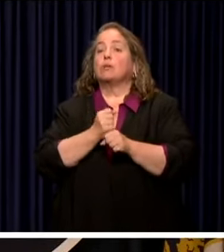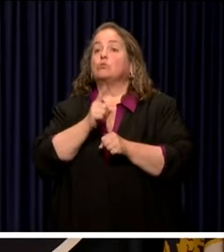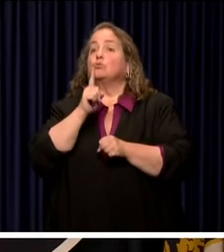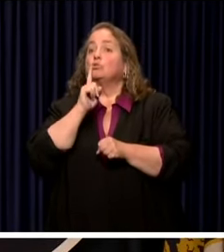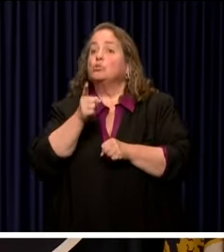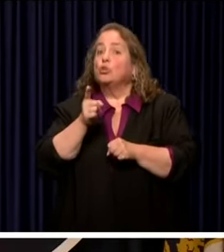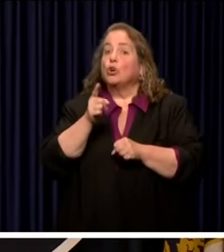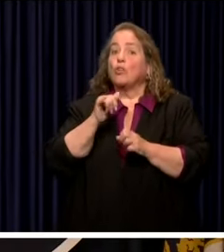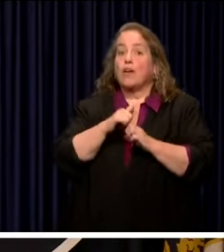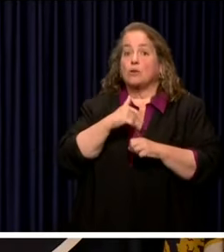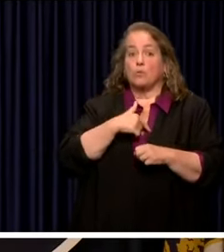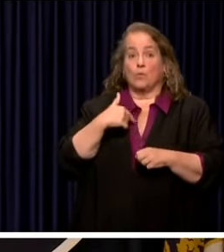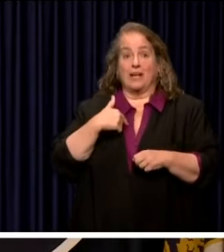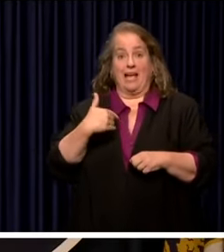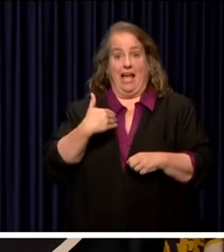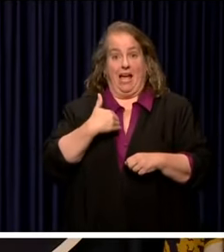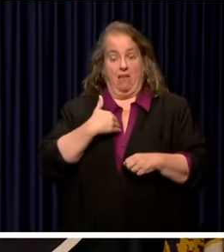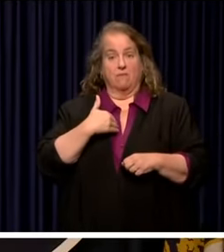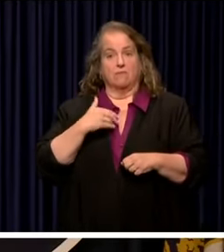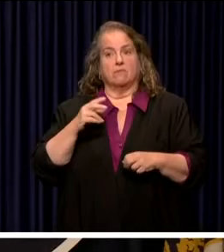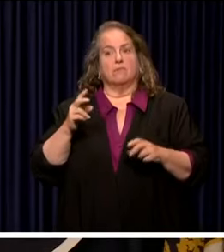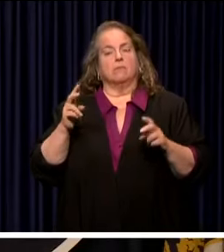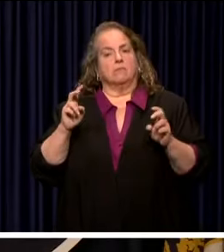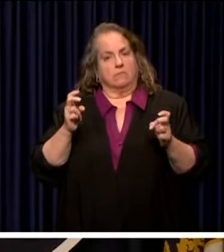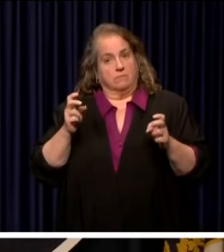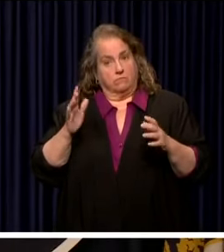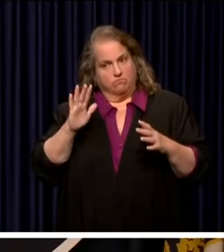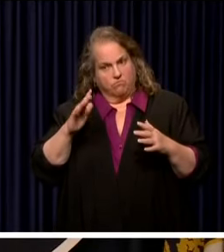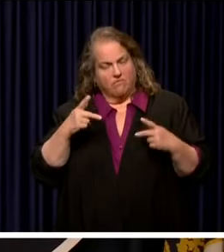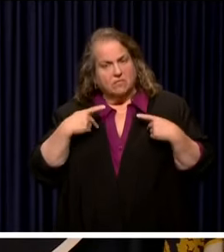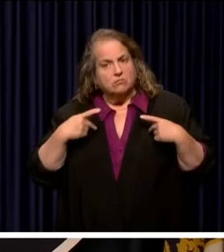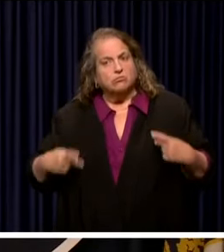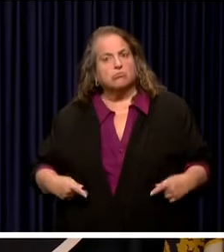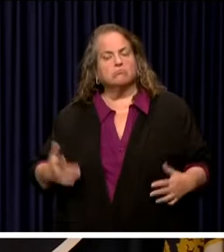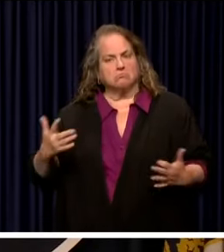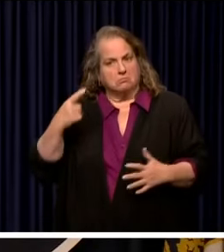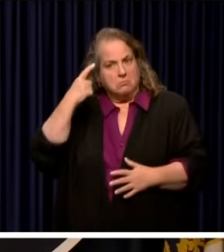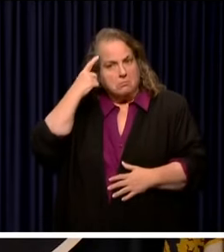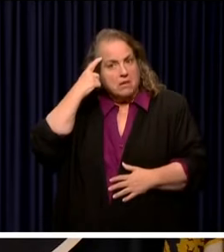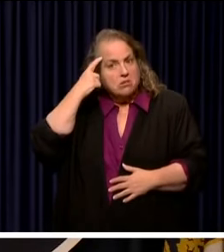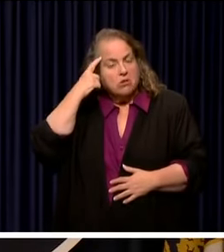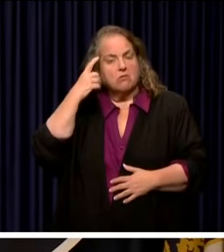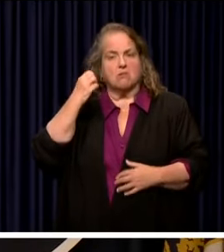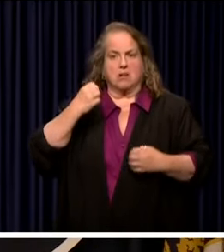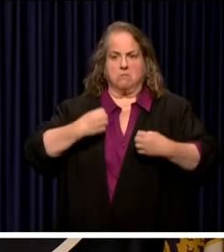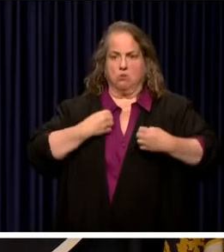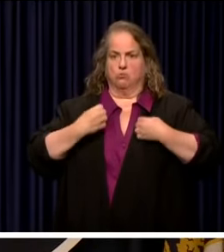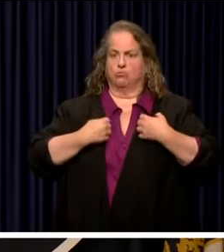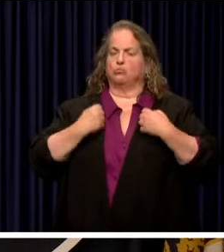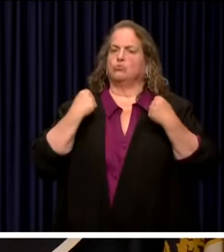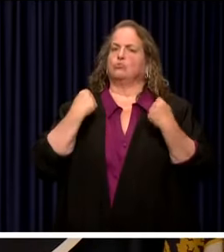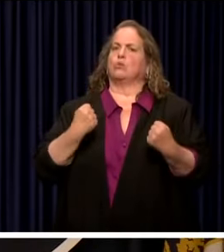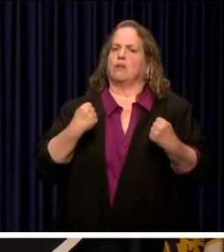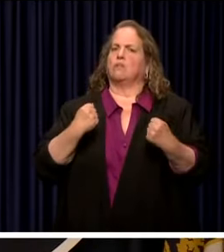LET'S SAY IT TOGETHER. WE WILL GET THROUGH THIS. WE WILL GET THROUGH THIS TOGETHER. ONE MORE TIME.